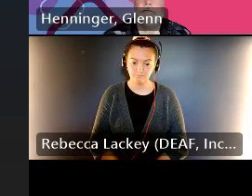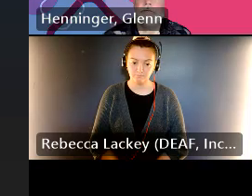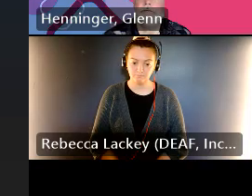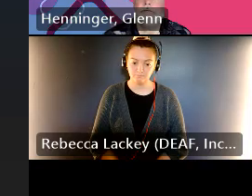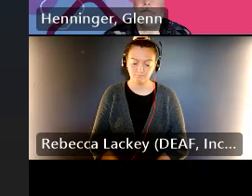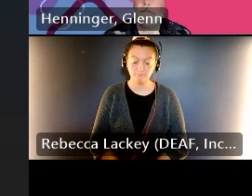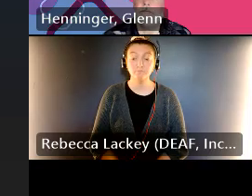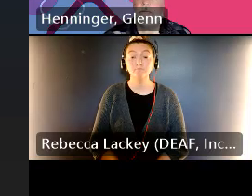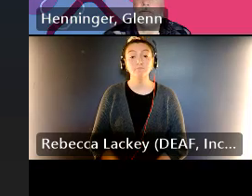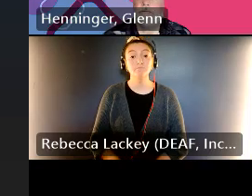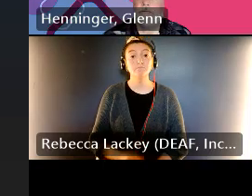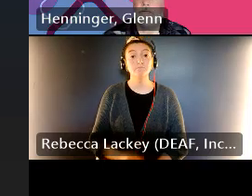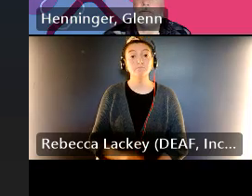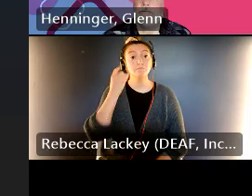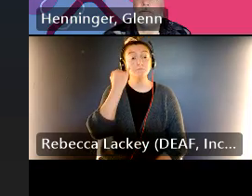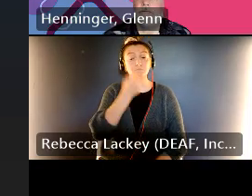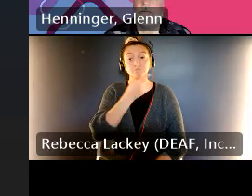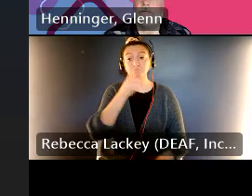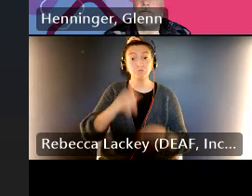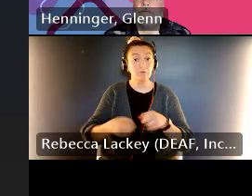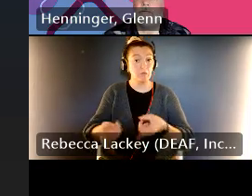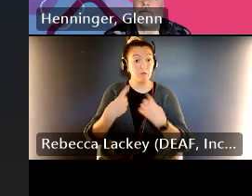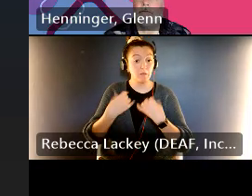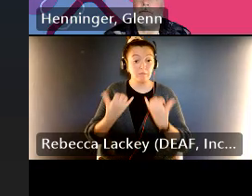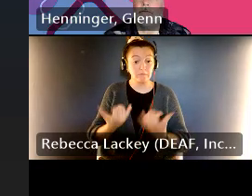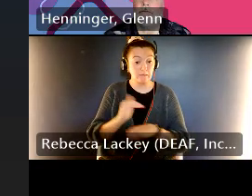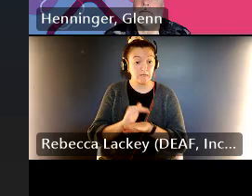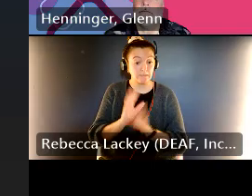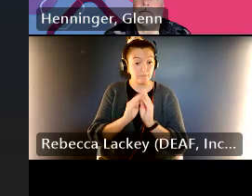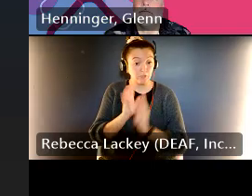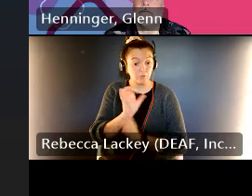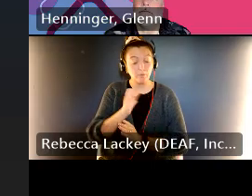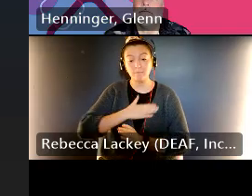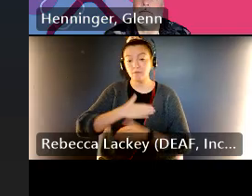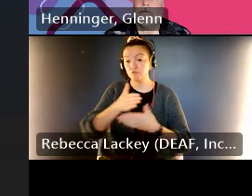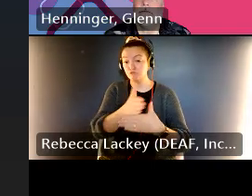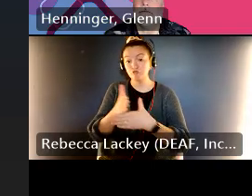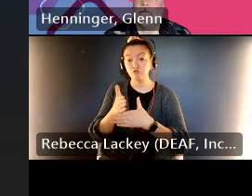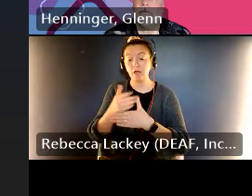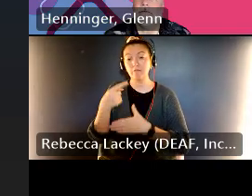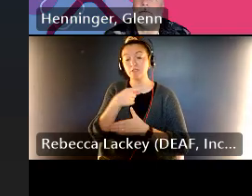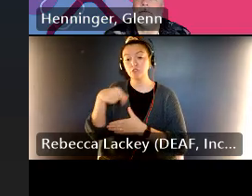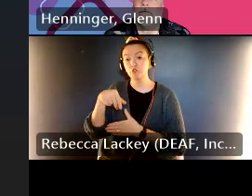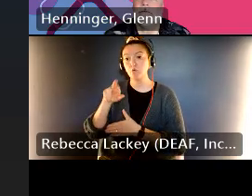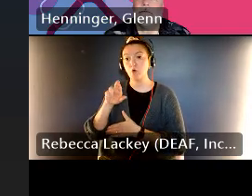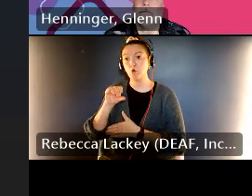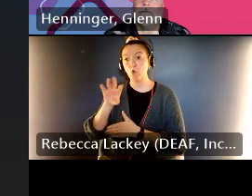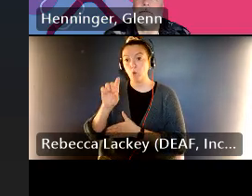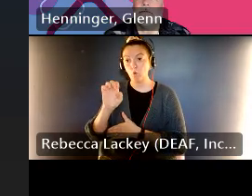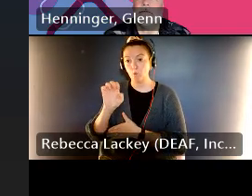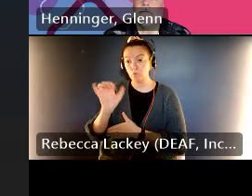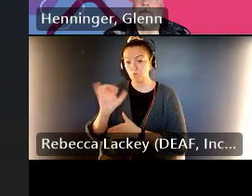And for the ones that couldn't make it tonight's meeting, please share the the QR code for the survey.